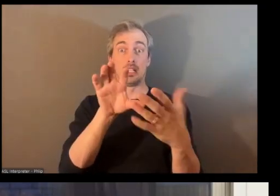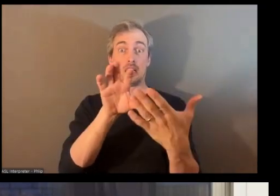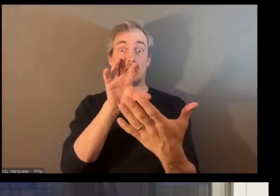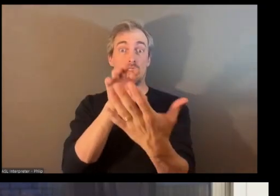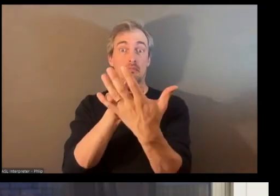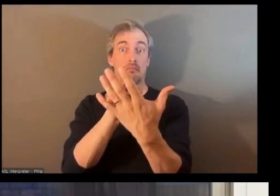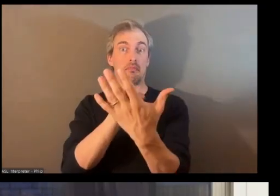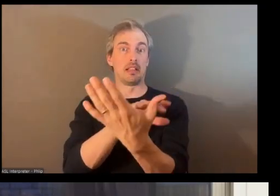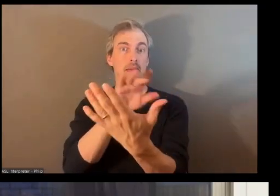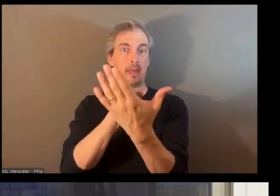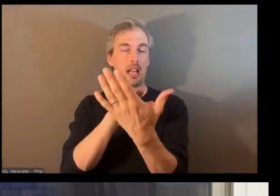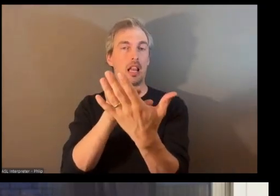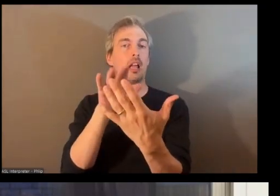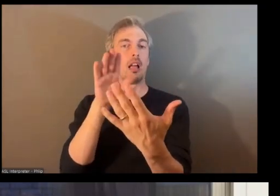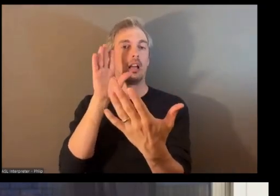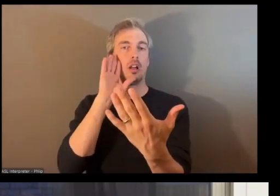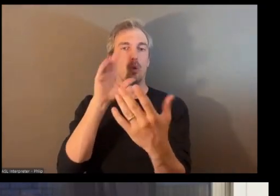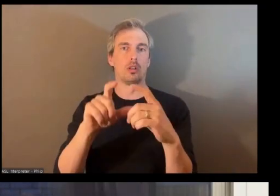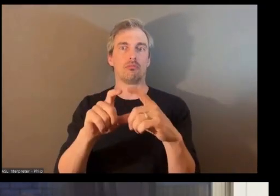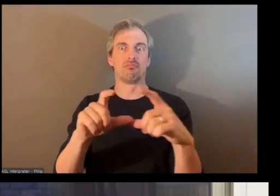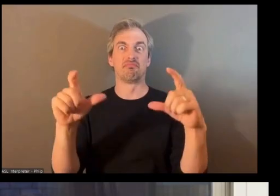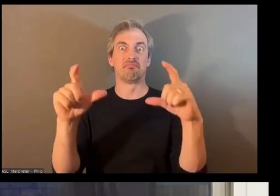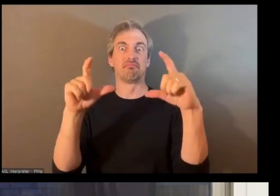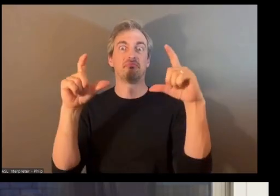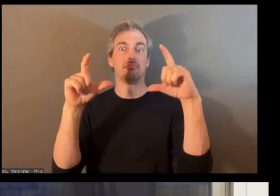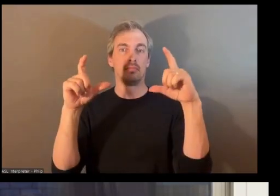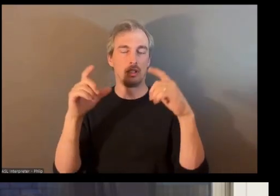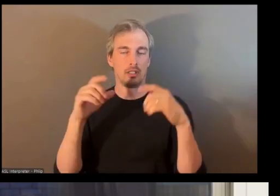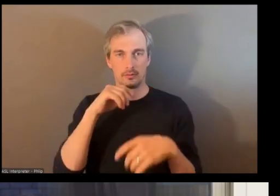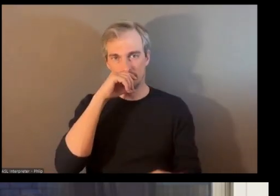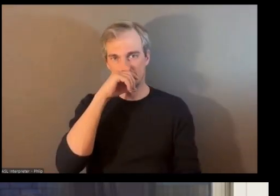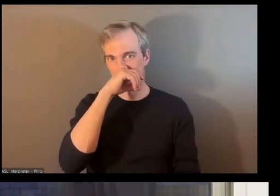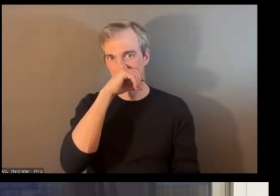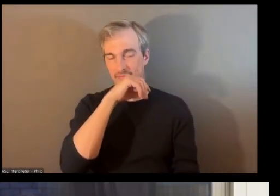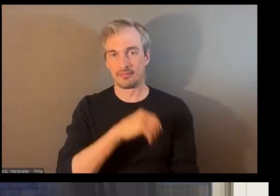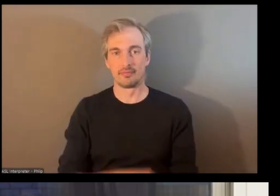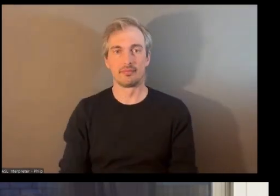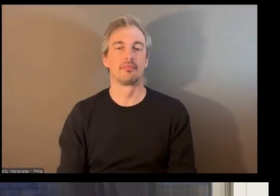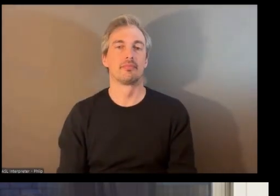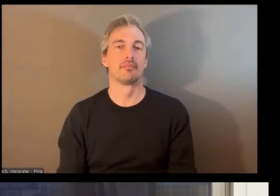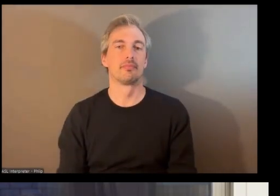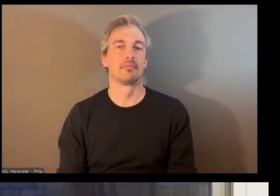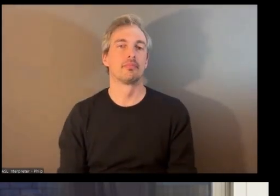And I think also another context for that would be: If you're trying to